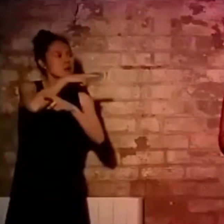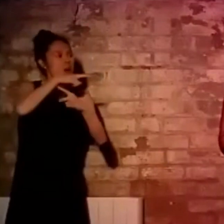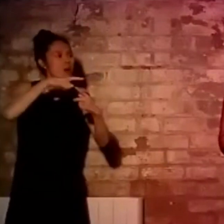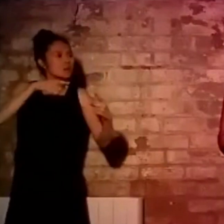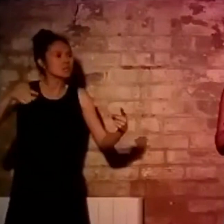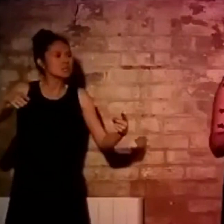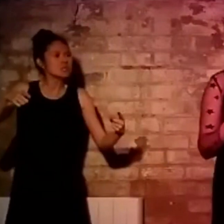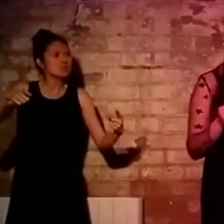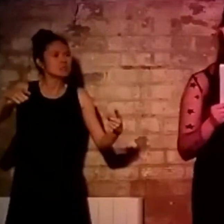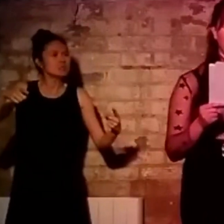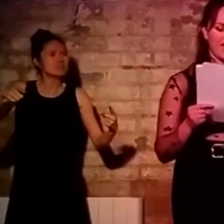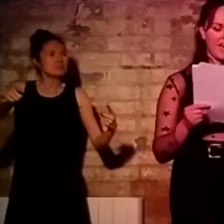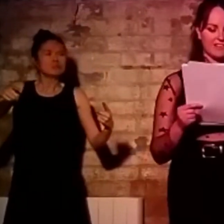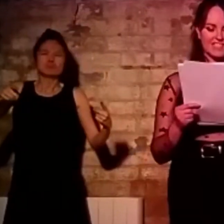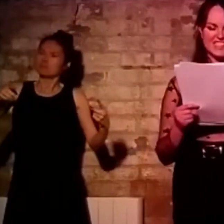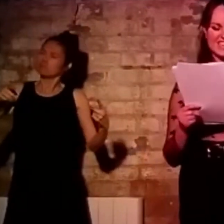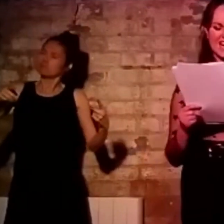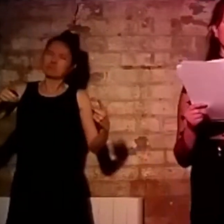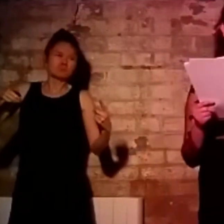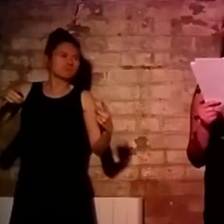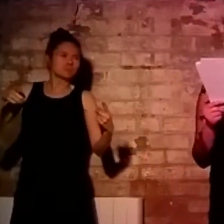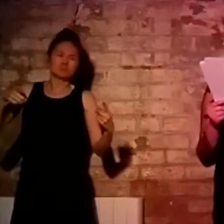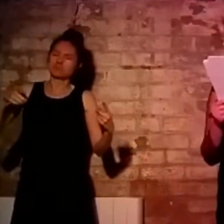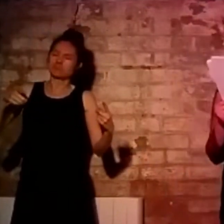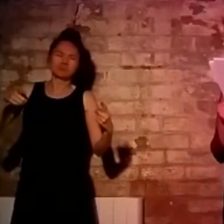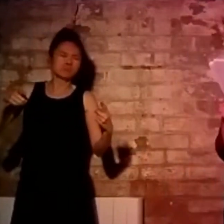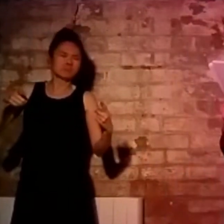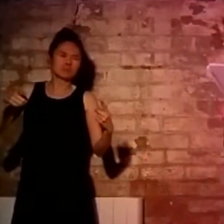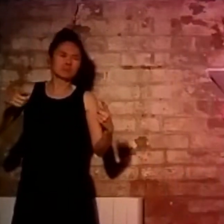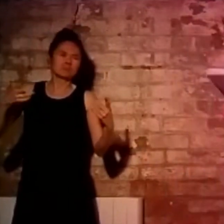All is here to forebear in senseless dismay.